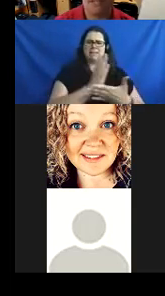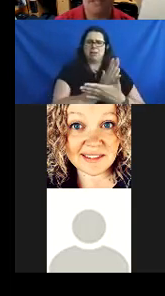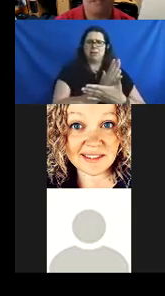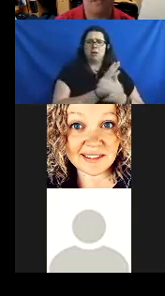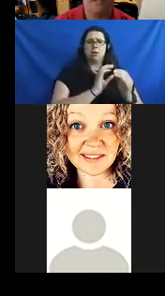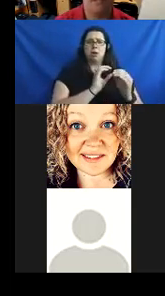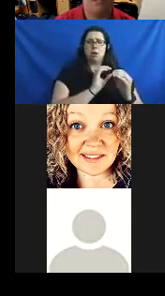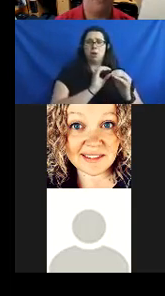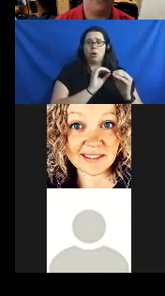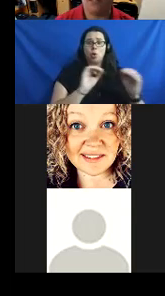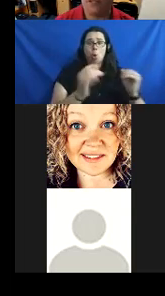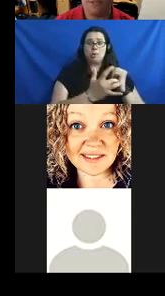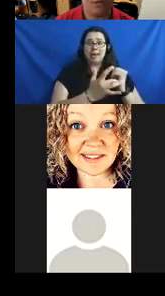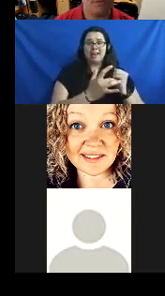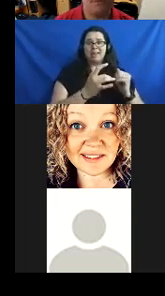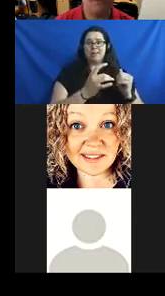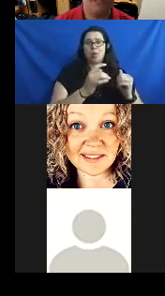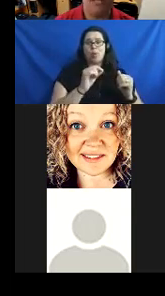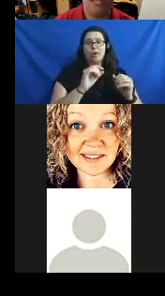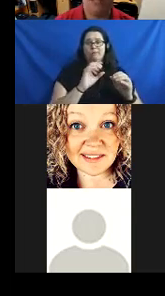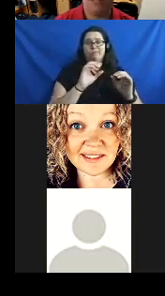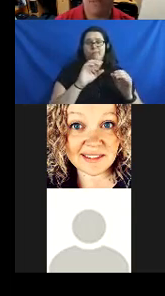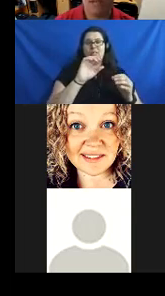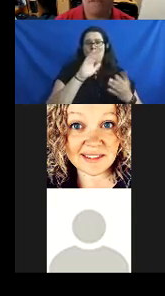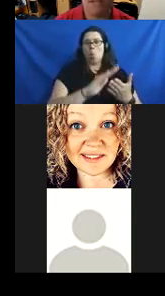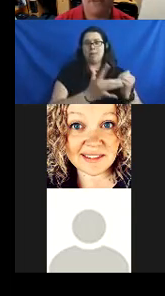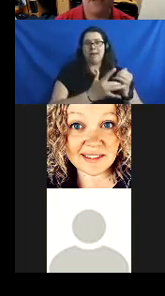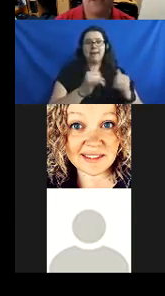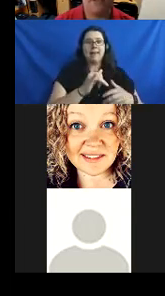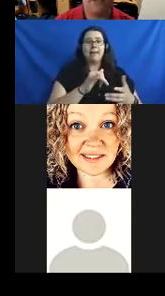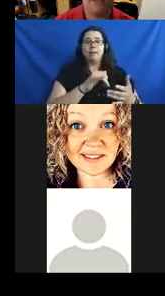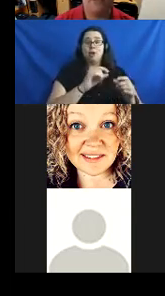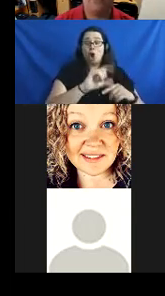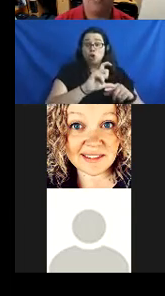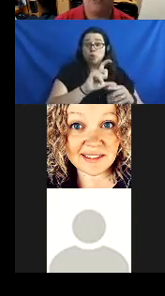DEVICES SUCH AS LARGE PRINT, HANDHELD MAGNIFIERS, TOUCH OR